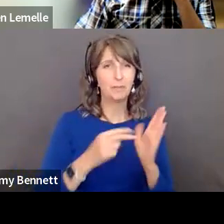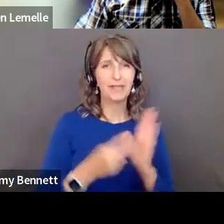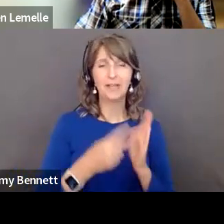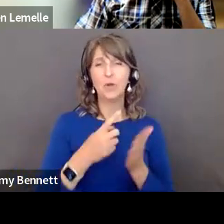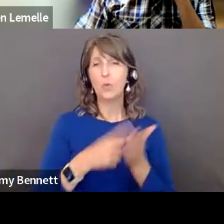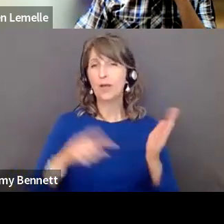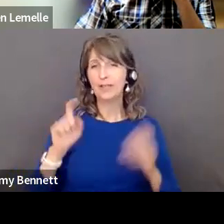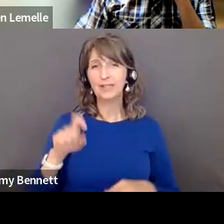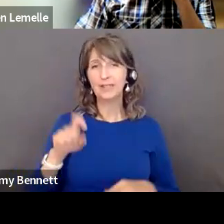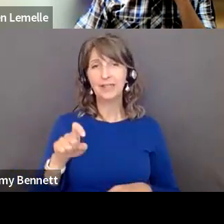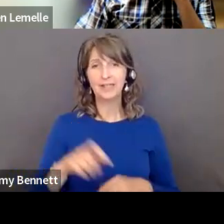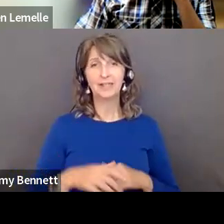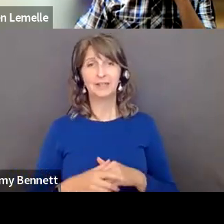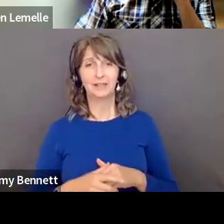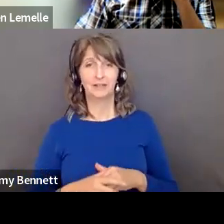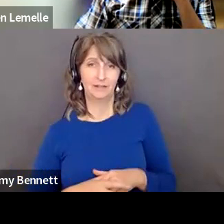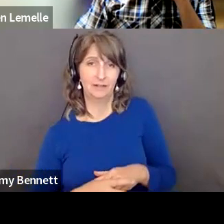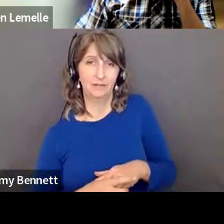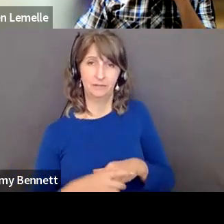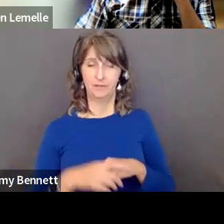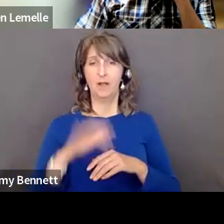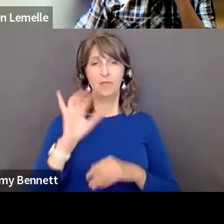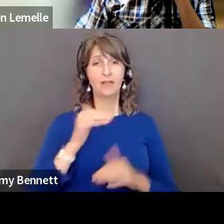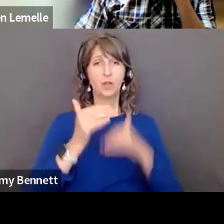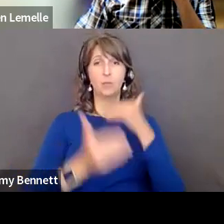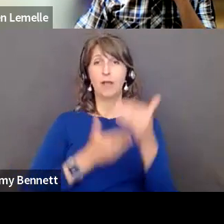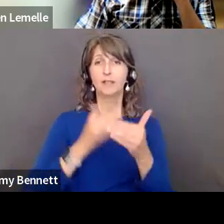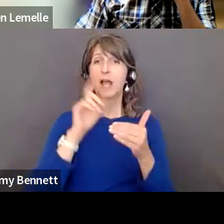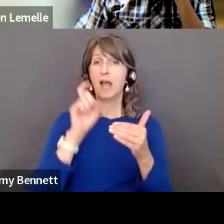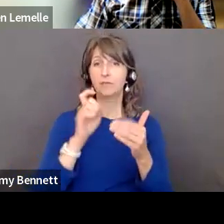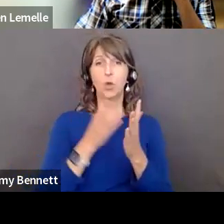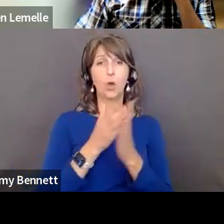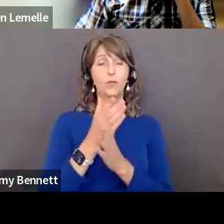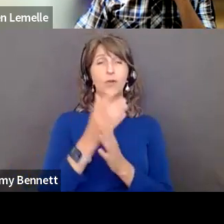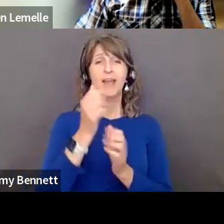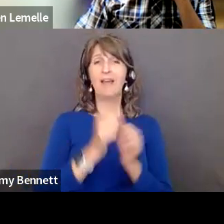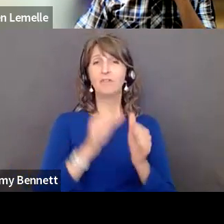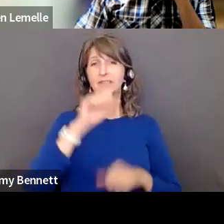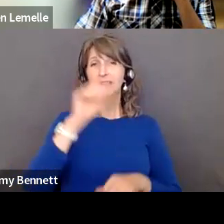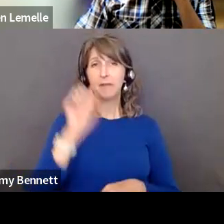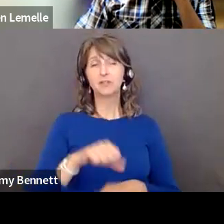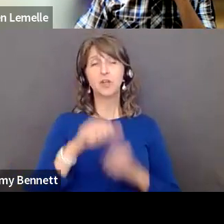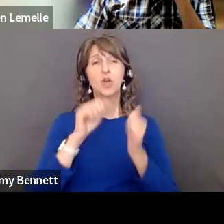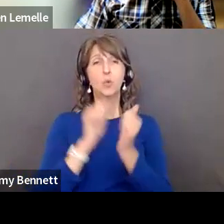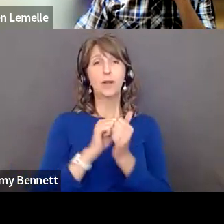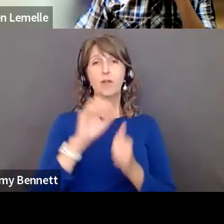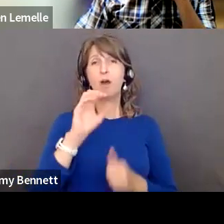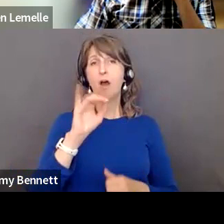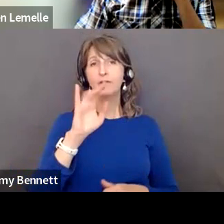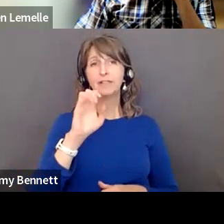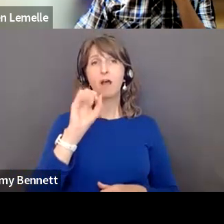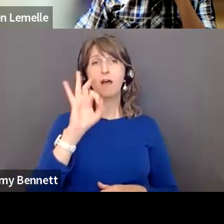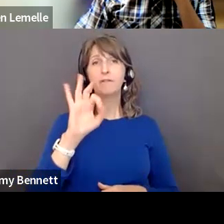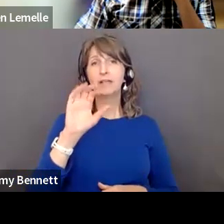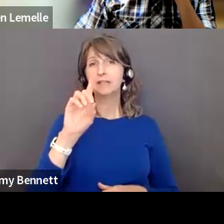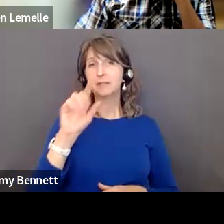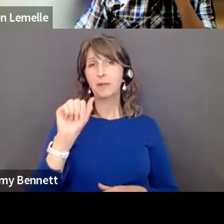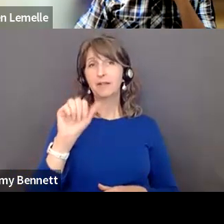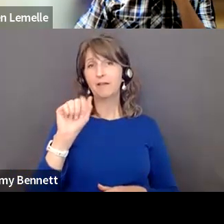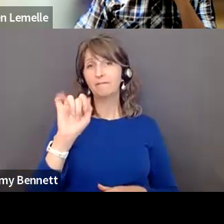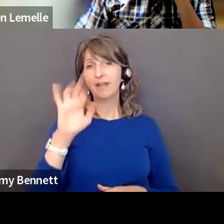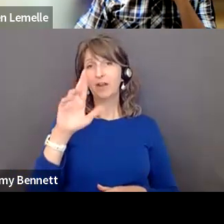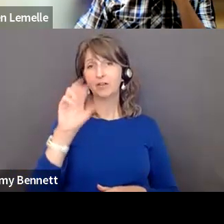You wouldn't have to go through every semester with the office disabilities, of director, which is completing a document saying I have this disability.